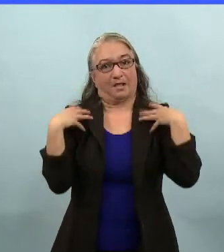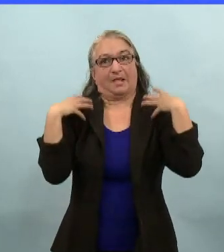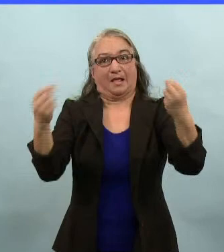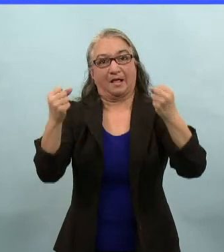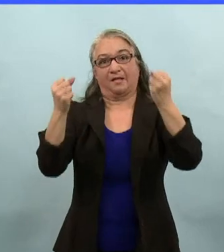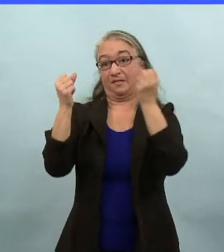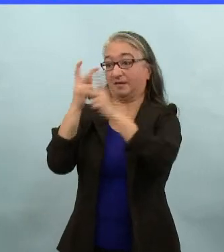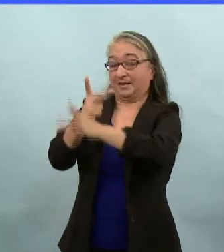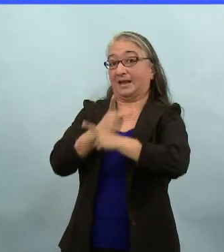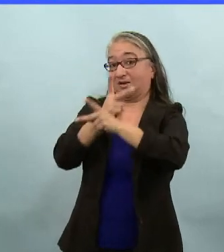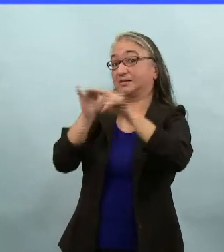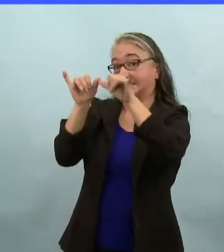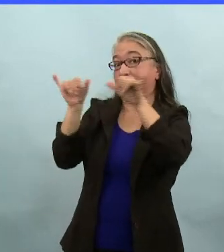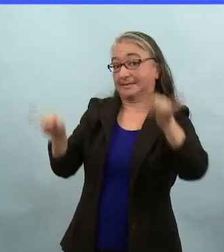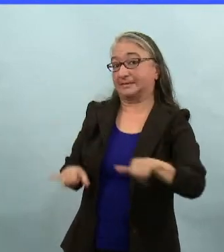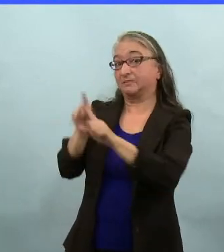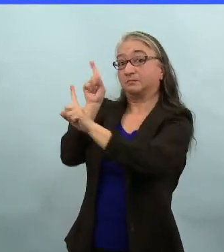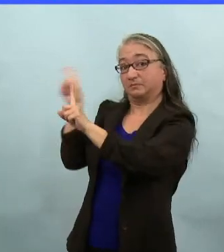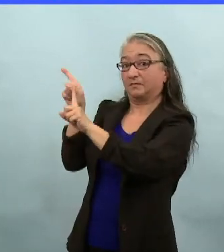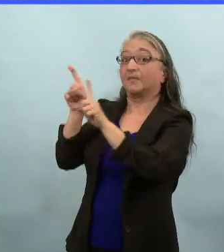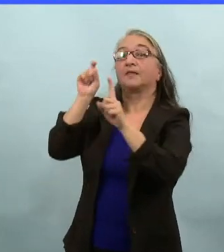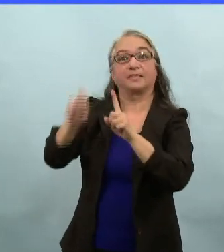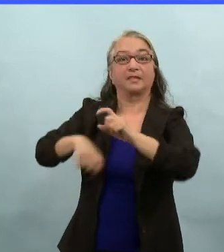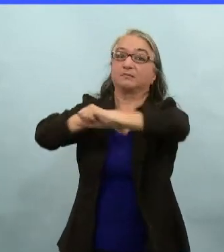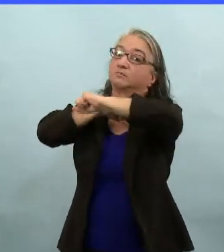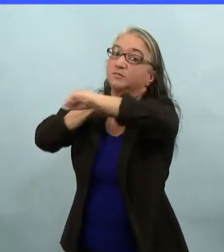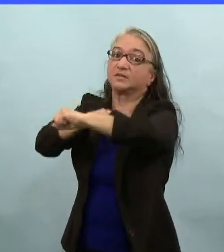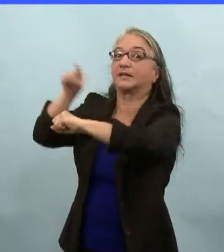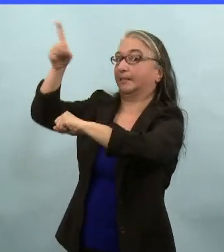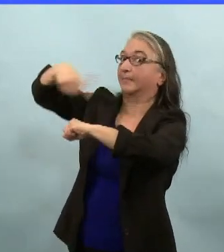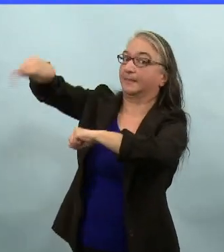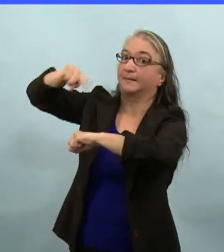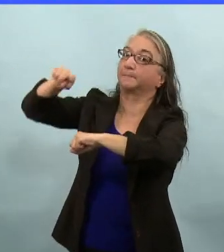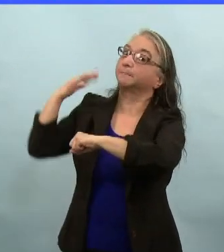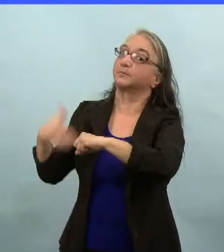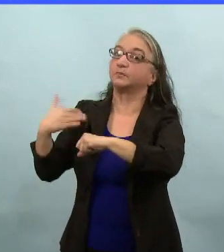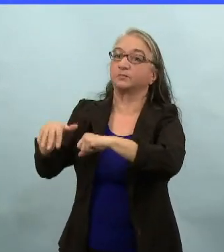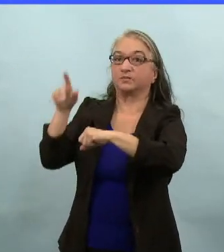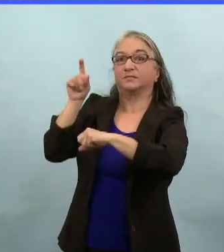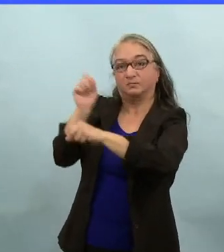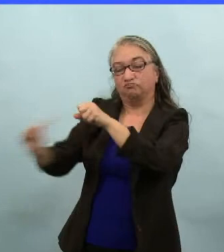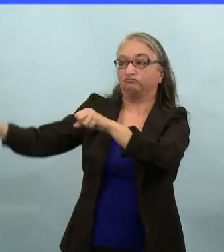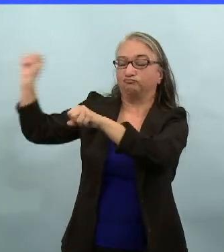line workers who are working so incredibly hard to keep our province healthy and safe